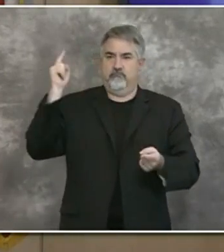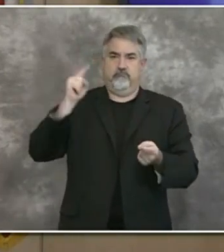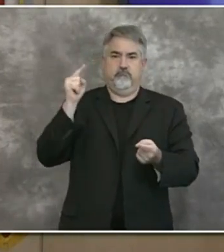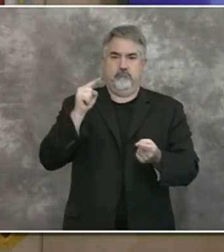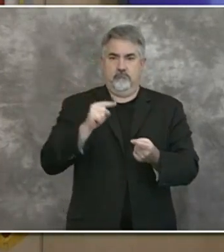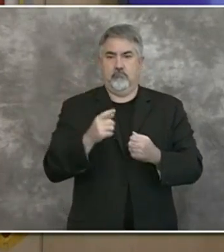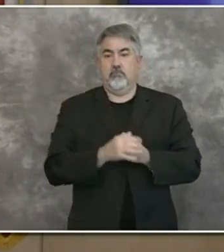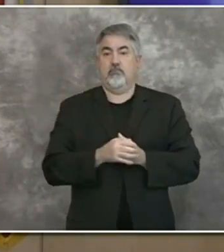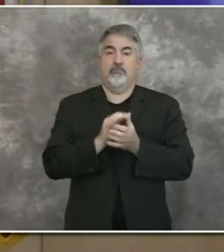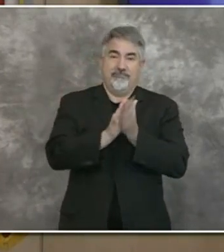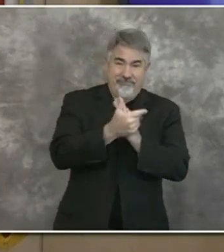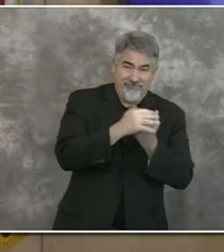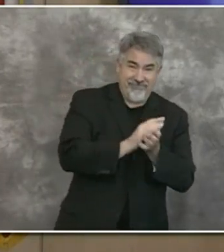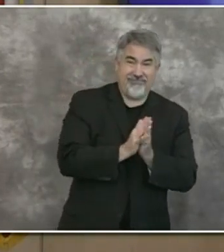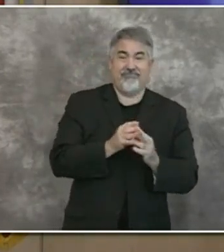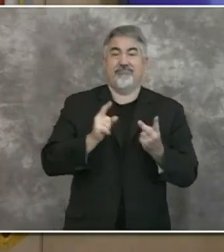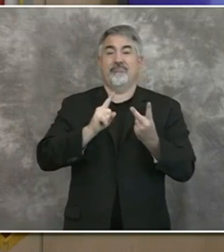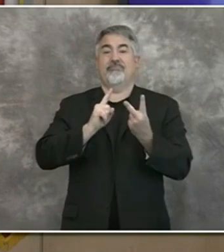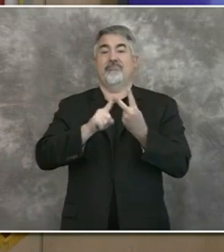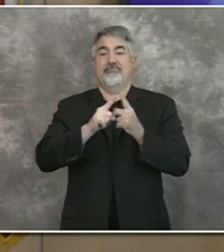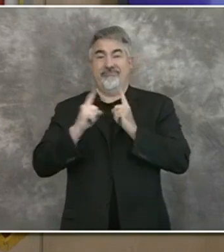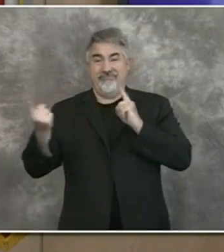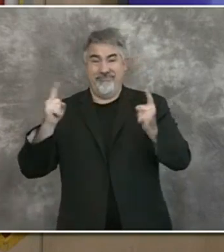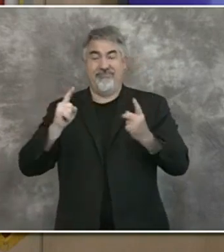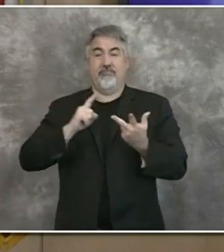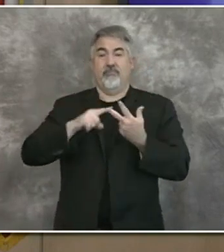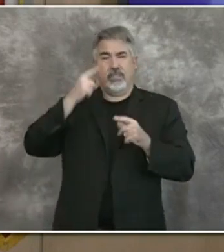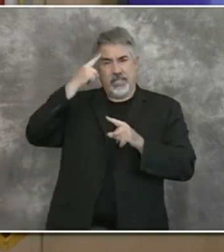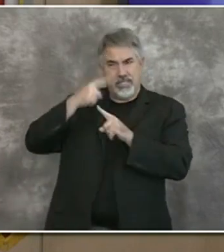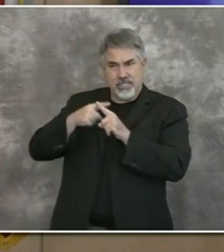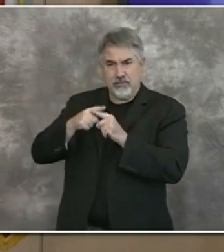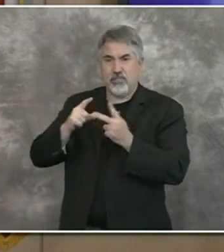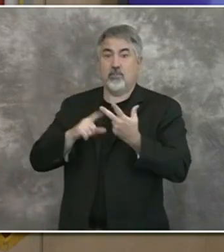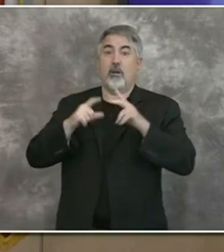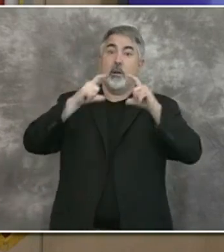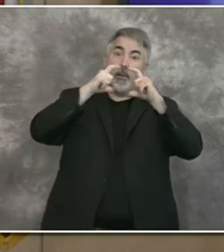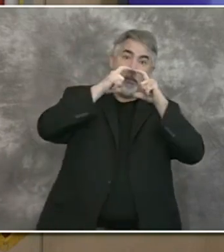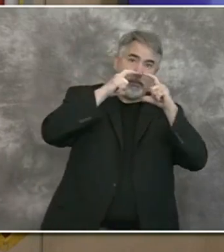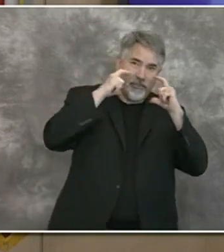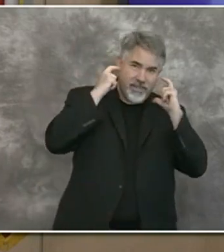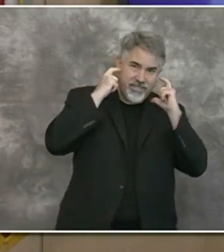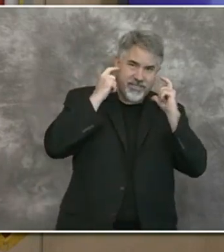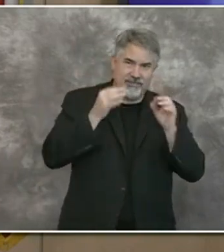ALL 4. THE KIND OF 4 PILLARS OF WHAT WE NEED TO DO AS WE MOVE FORWARD, A HEARING TO HYGIENE PHYSICAL DISTANCE.